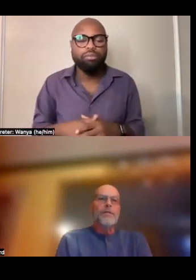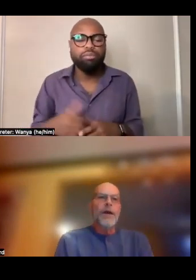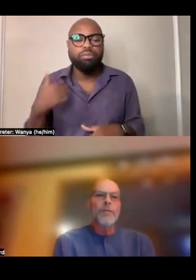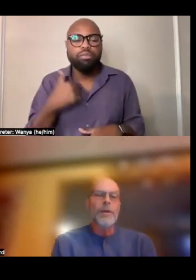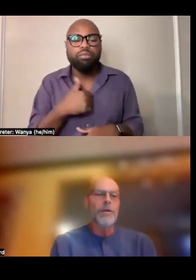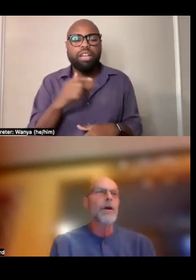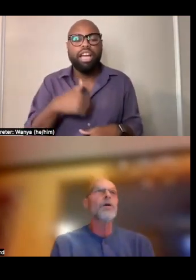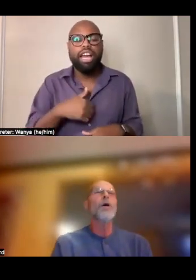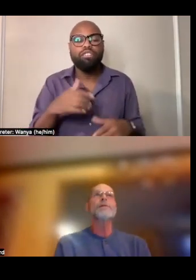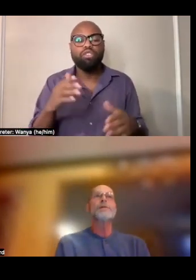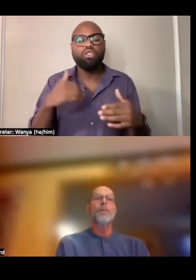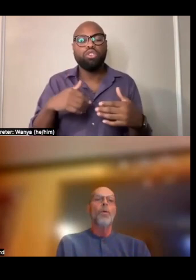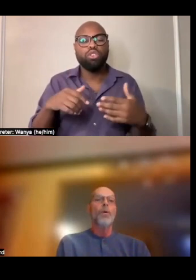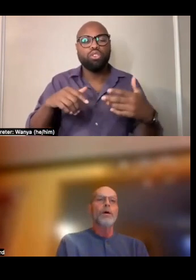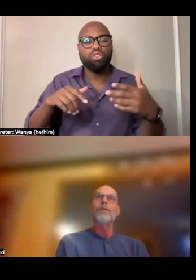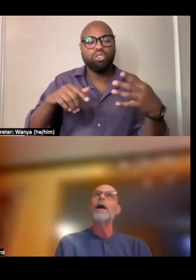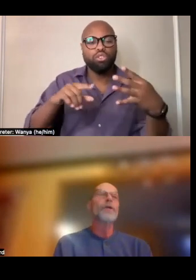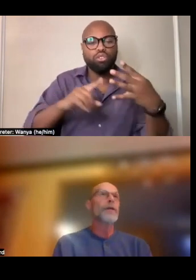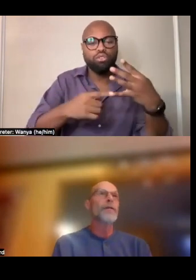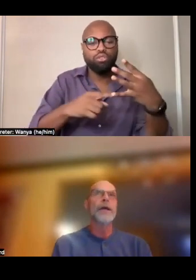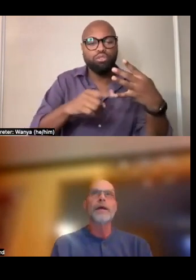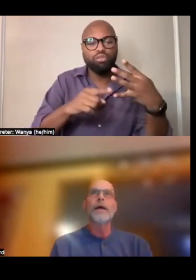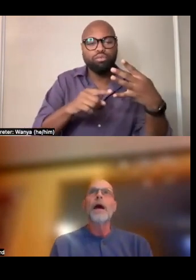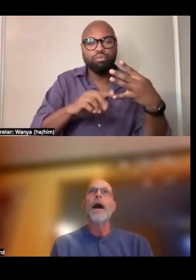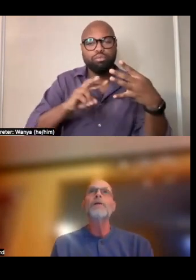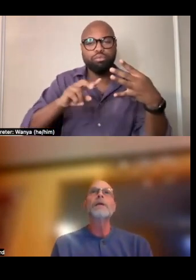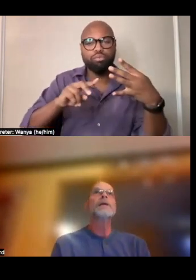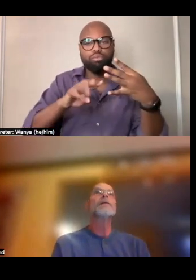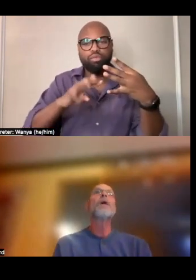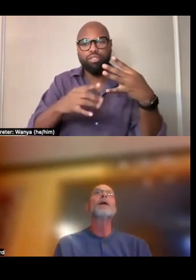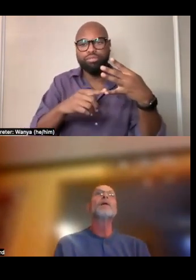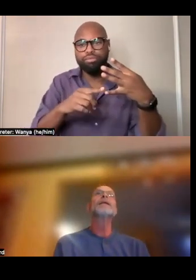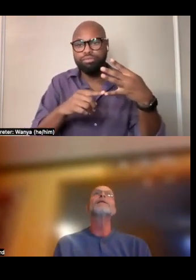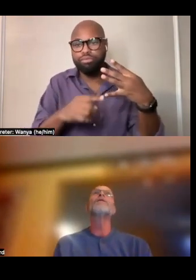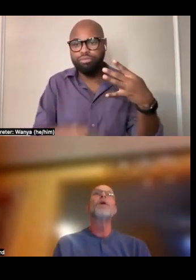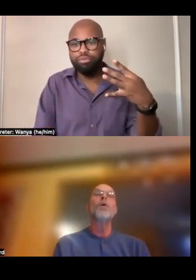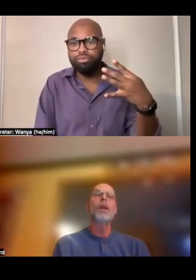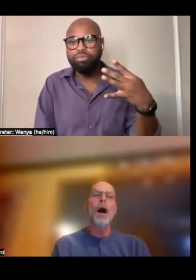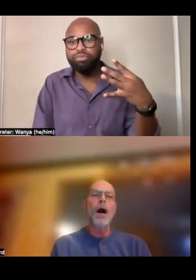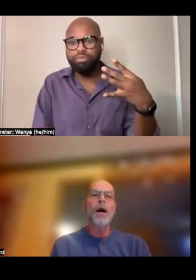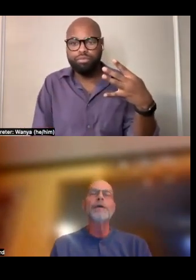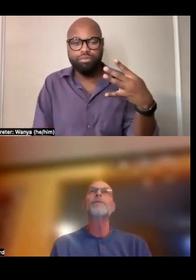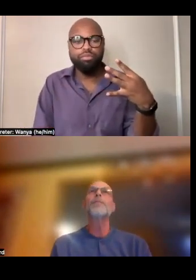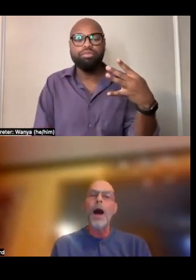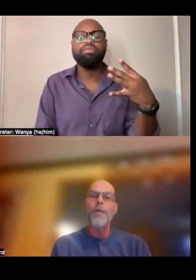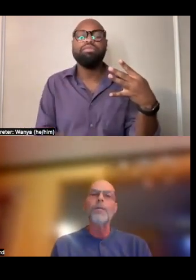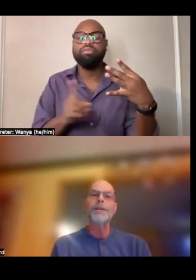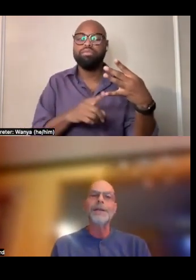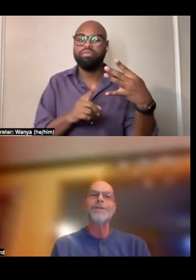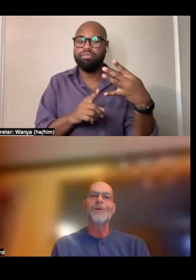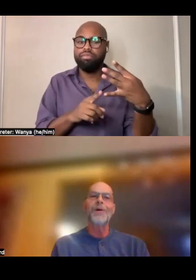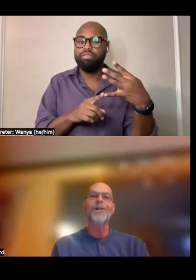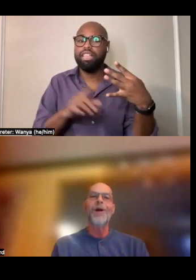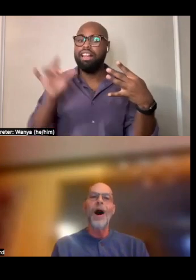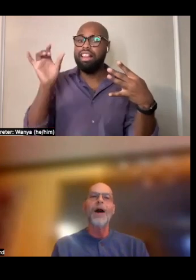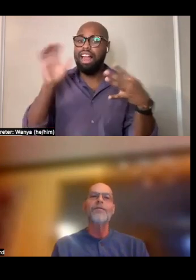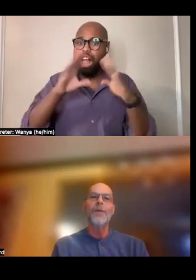availability across the board of everything. Housing is a money you need to throw a lot is a problem we need to throw a lot of